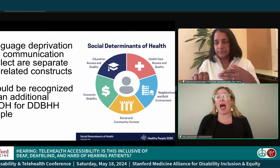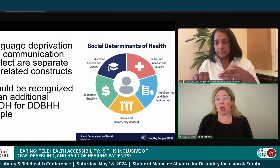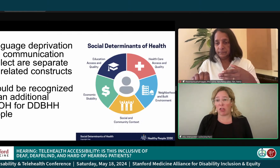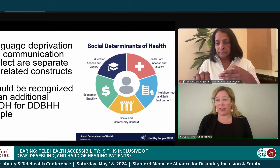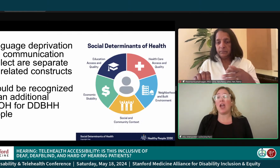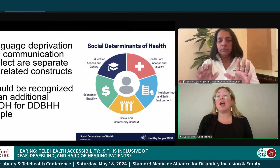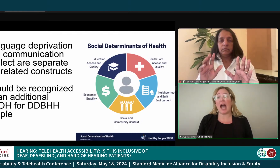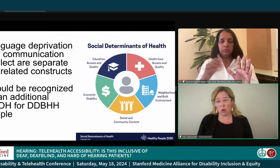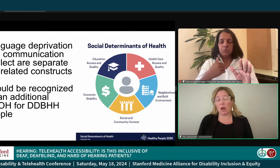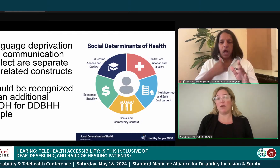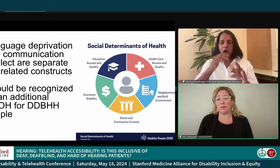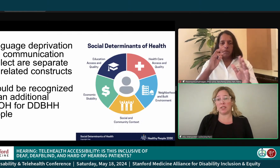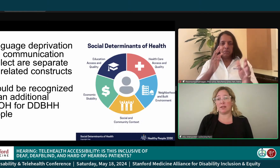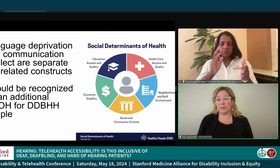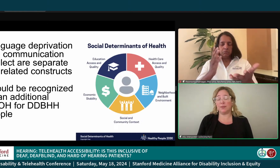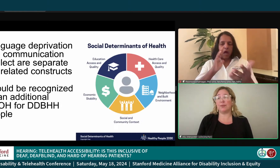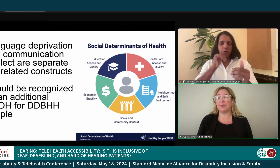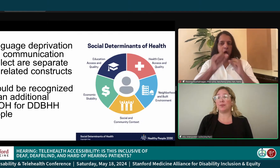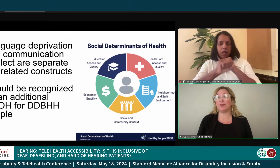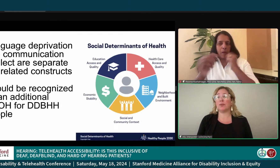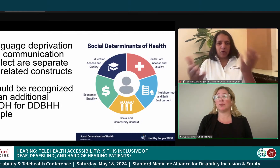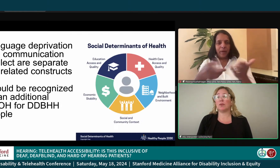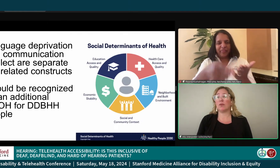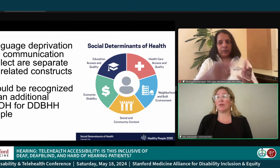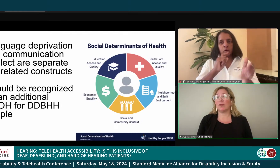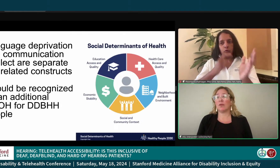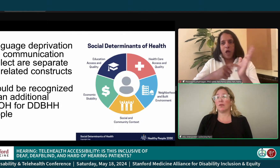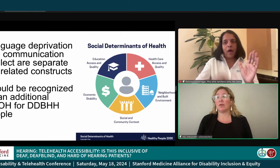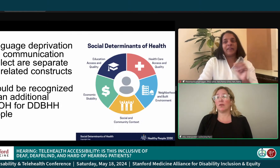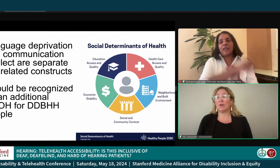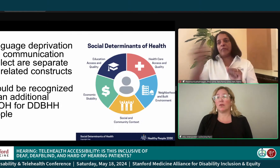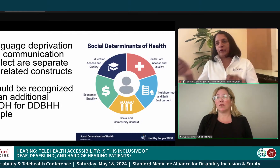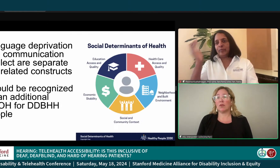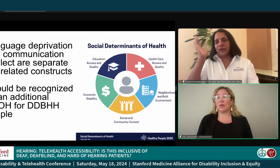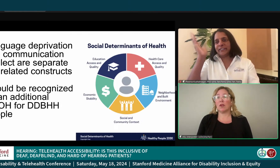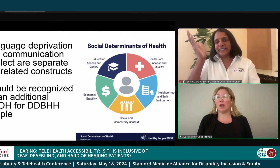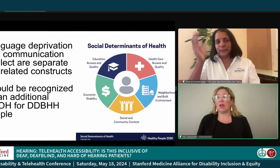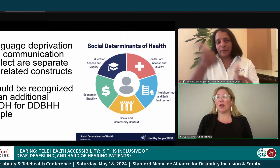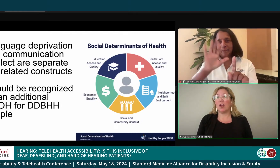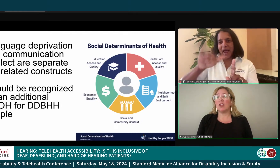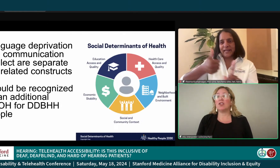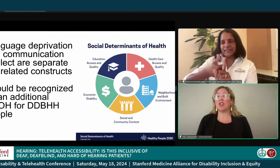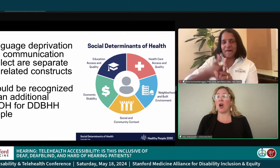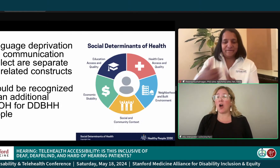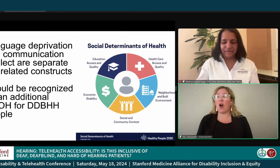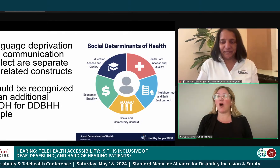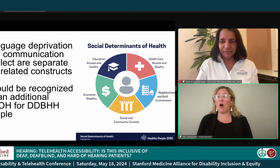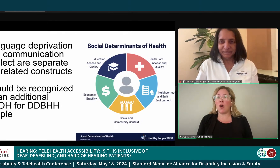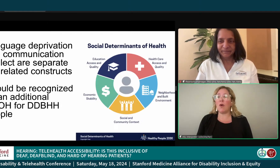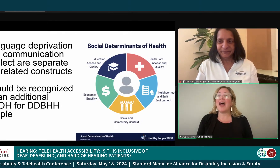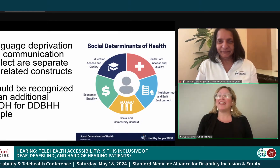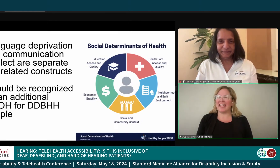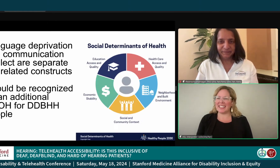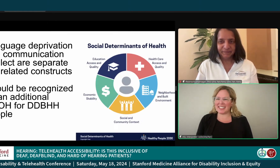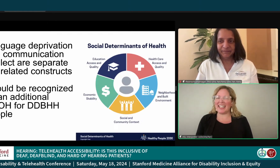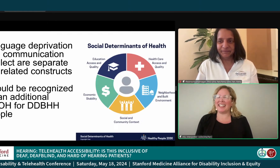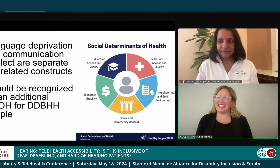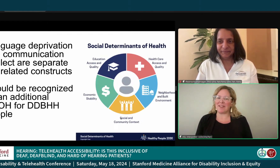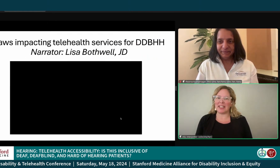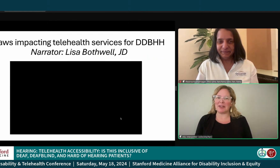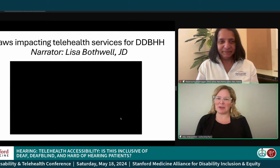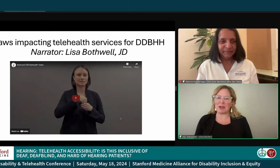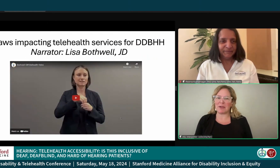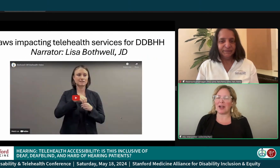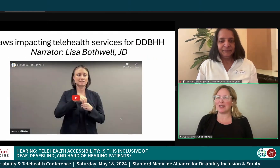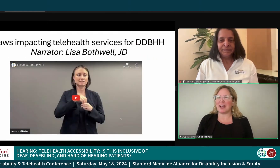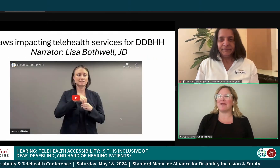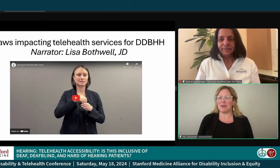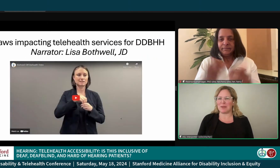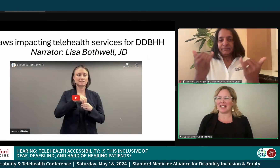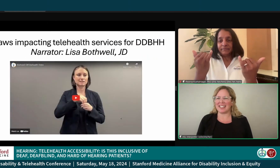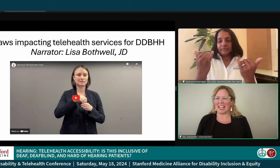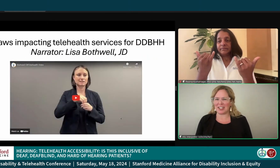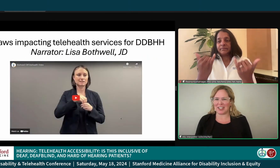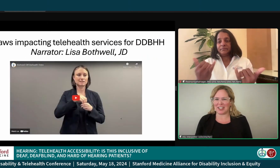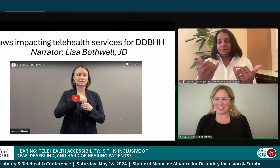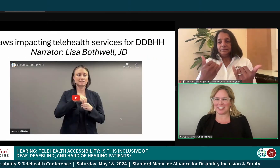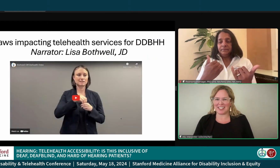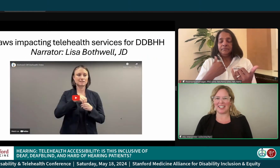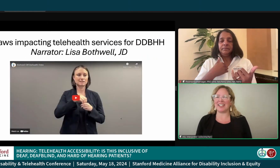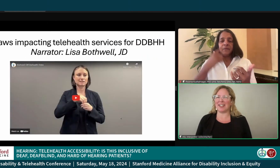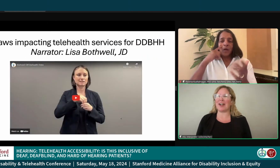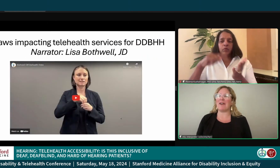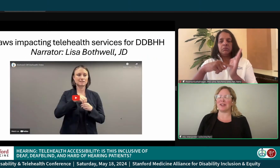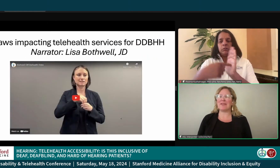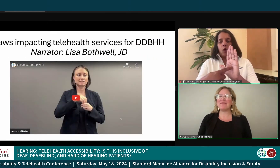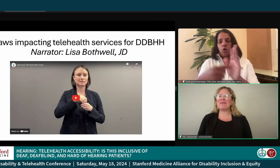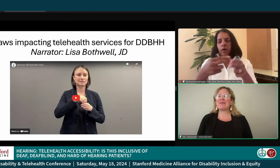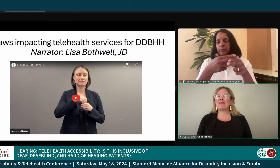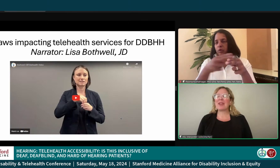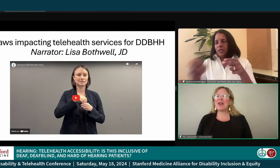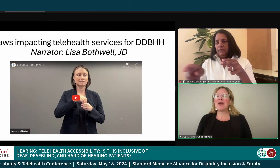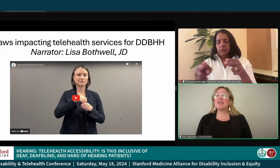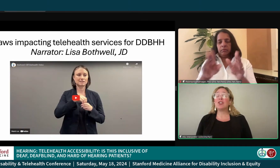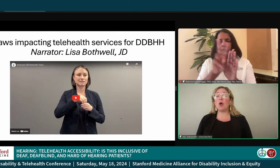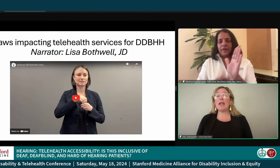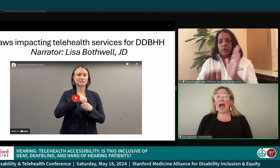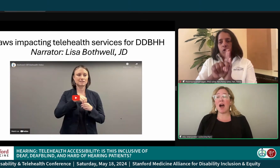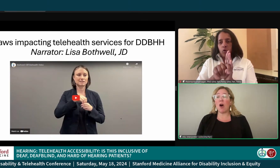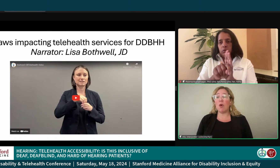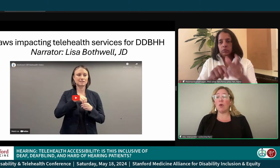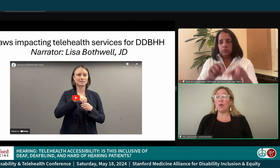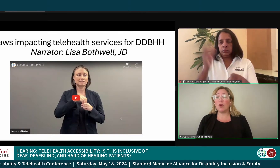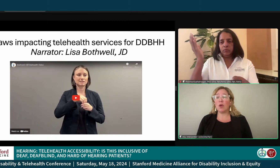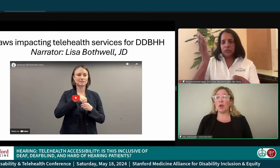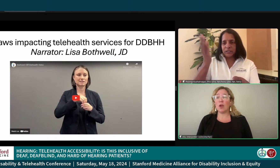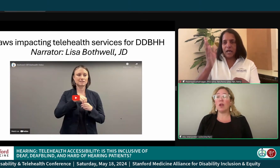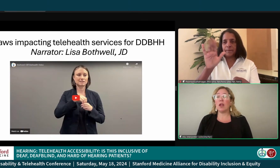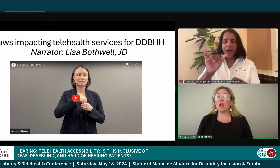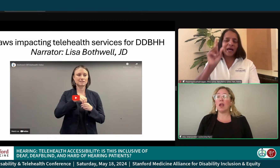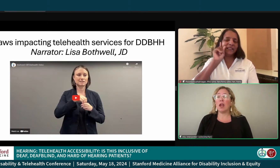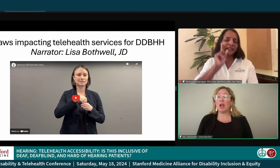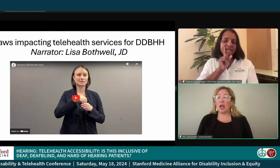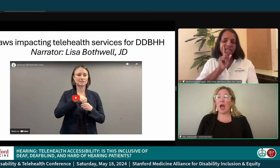health outcomes. So, this definitely would require several presentations to cover. So now,